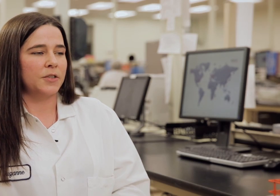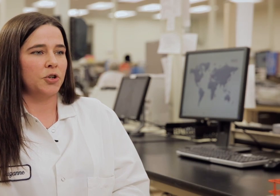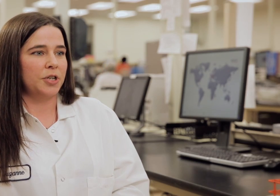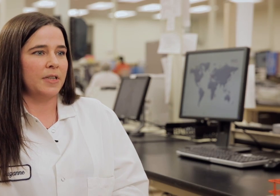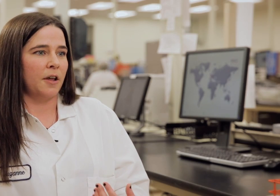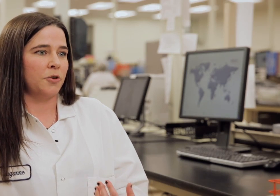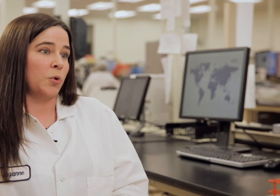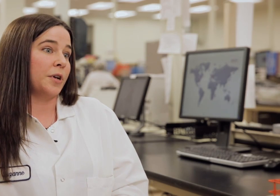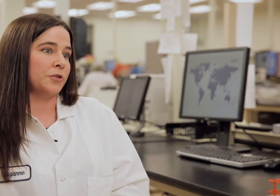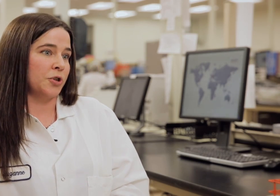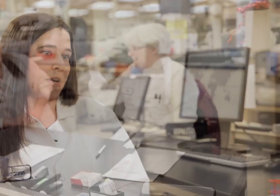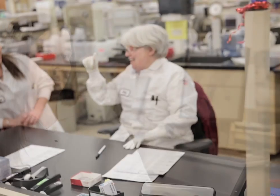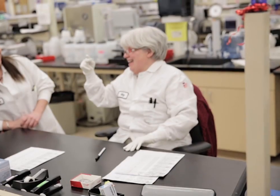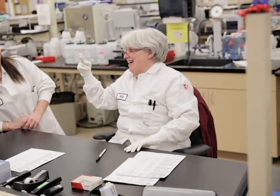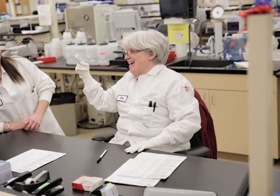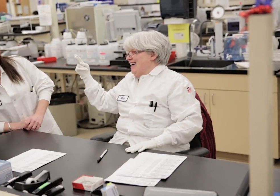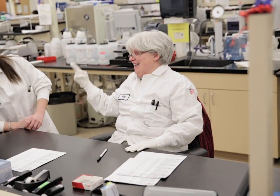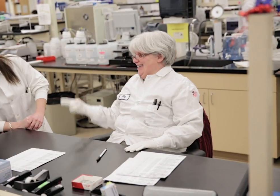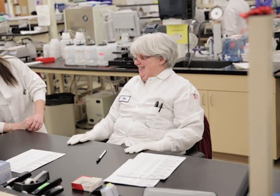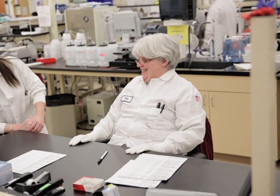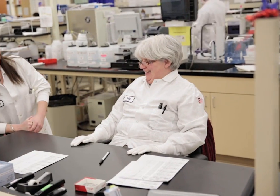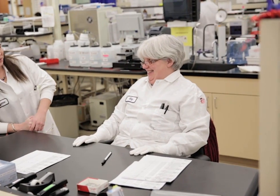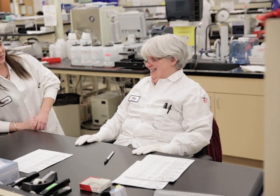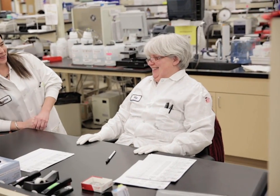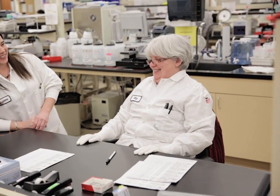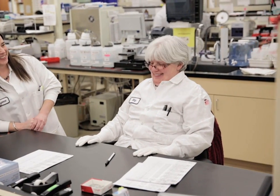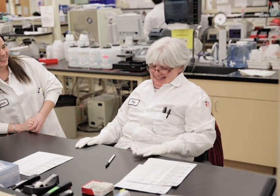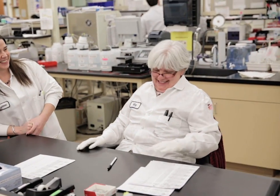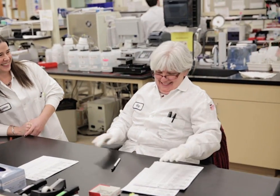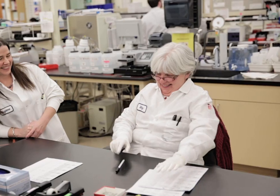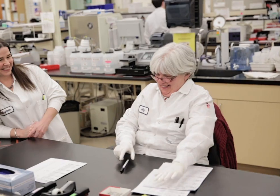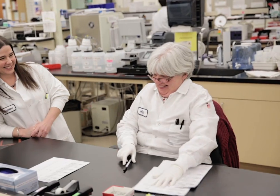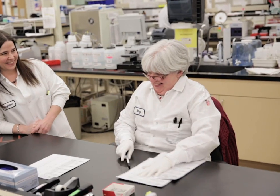the good that other employees are doing. I nominated Meg for the Catch Me Doing Something